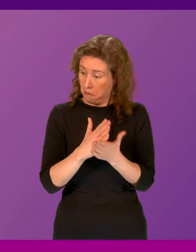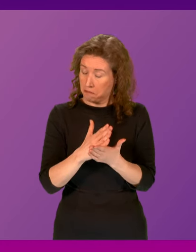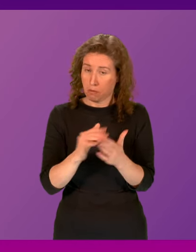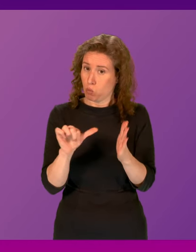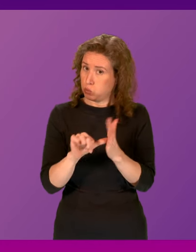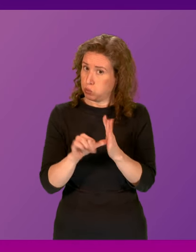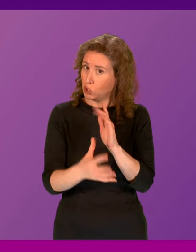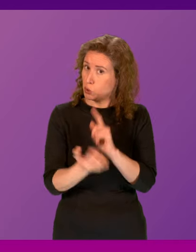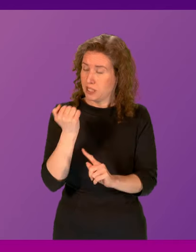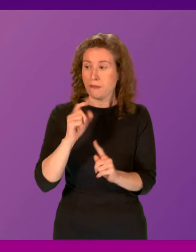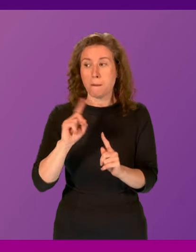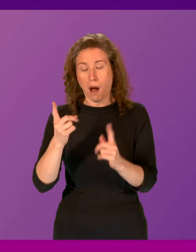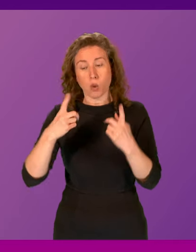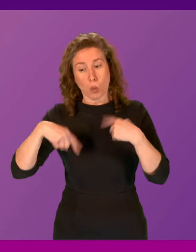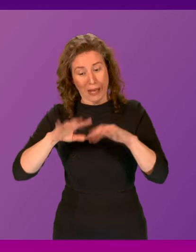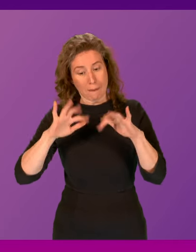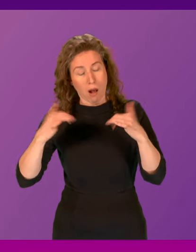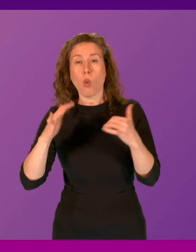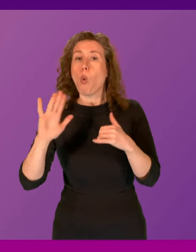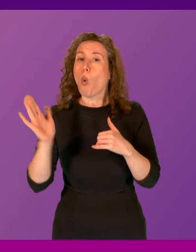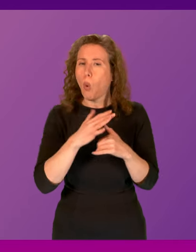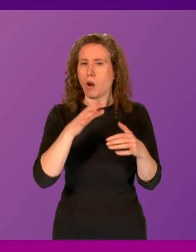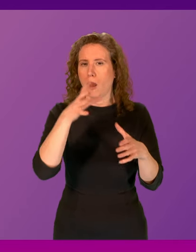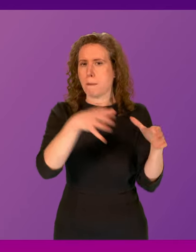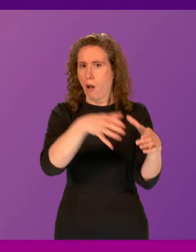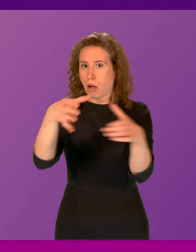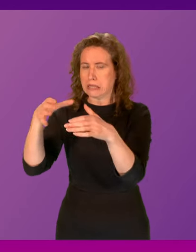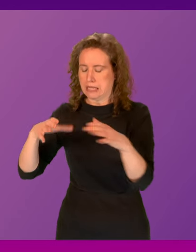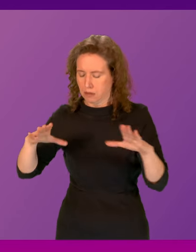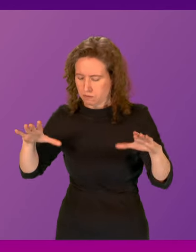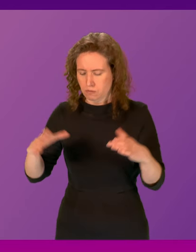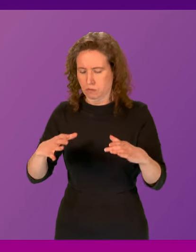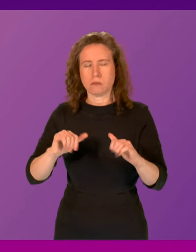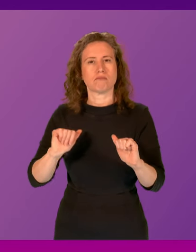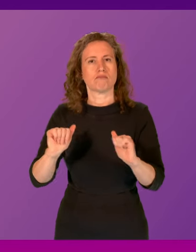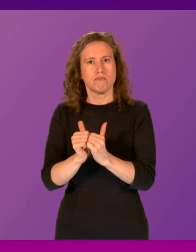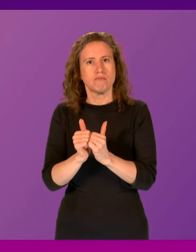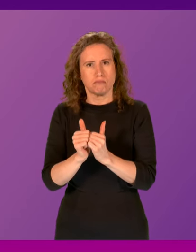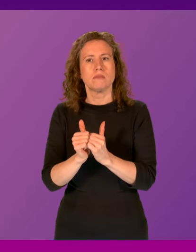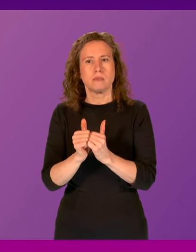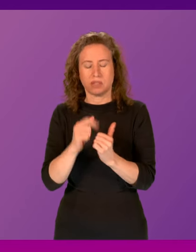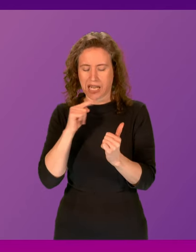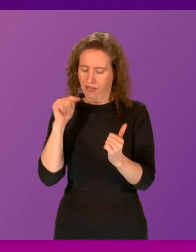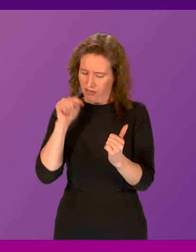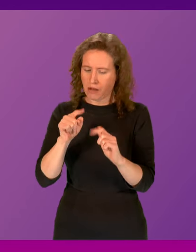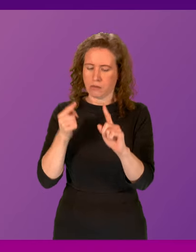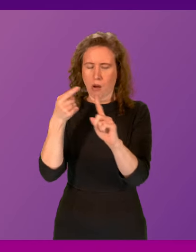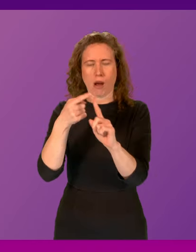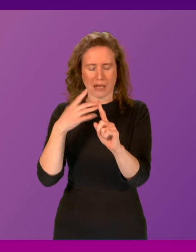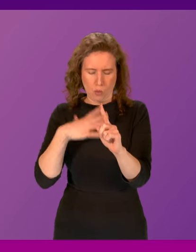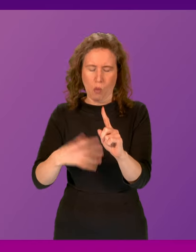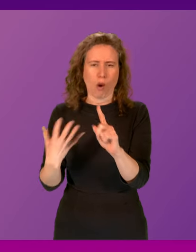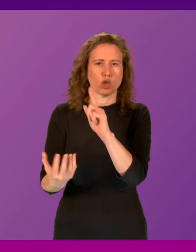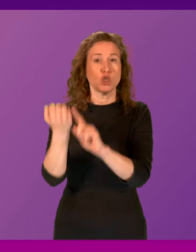as a Parliament—all political parties—we came together to embed that target in legislation.